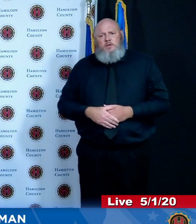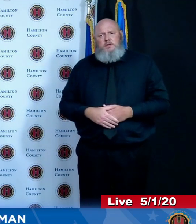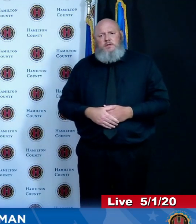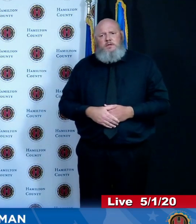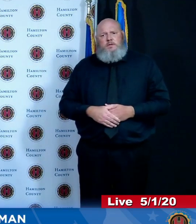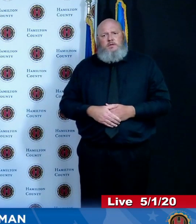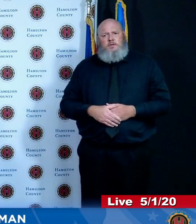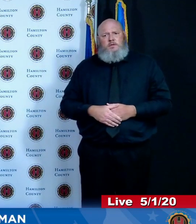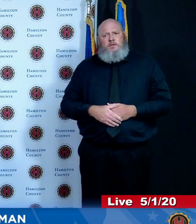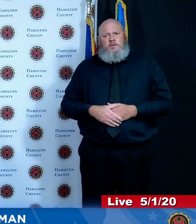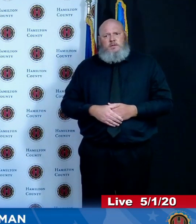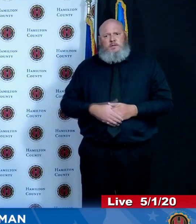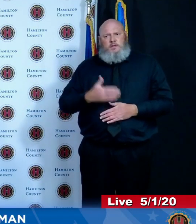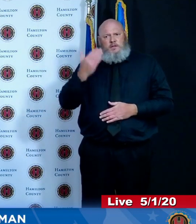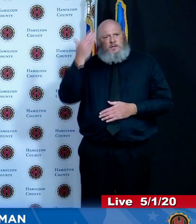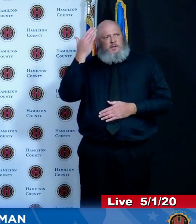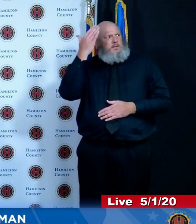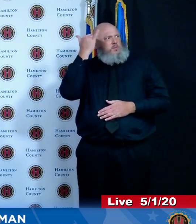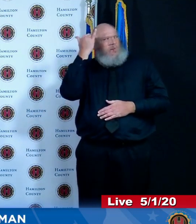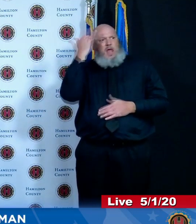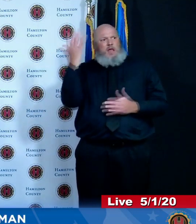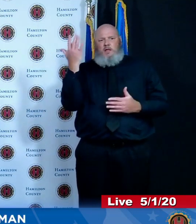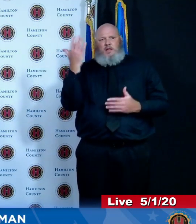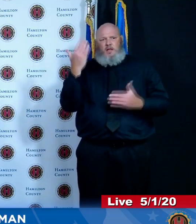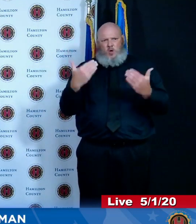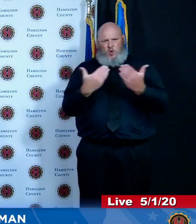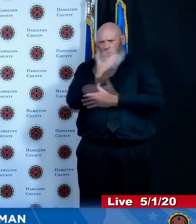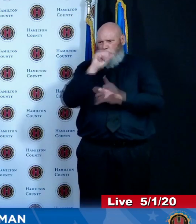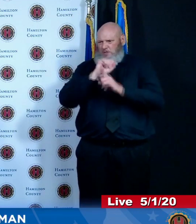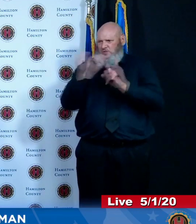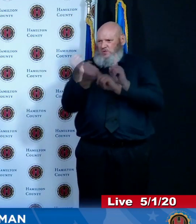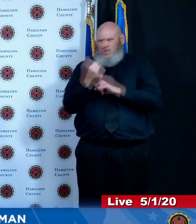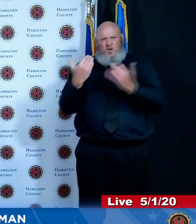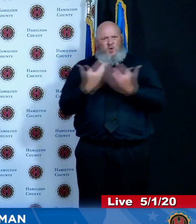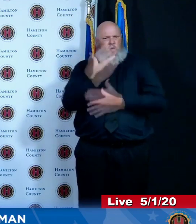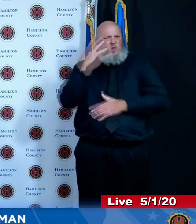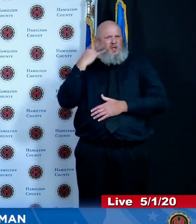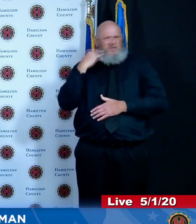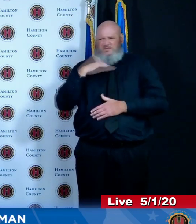during these briefings well over one third of my staff are trained to do this